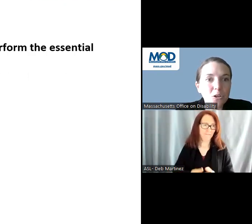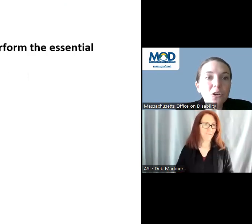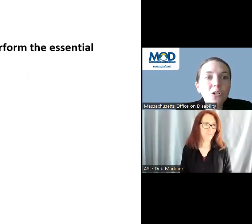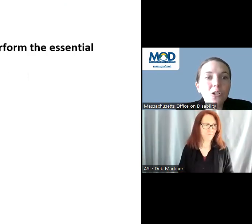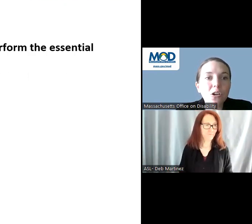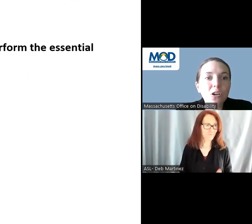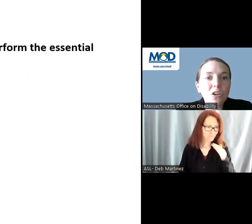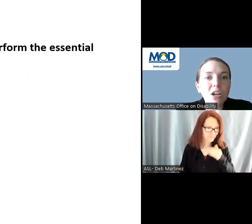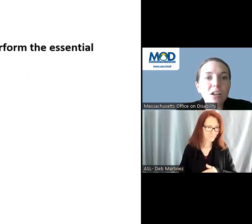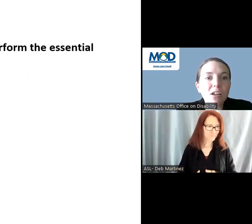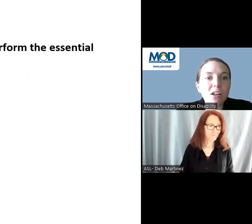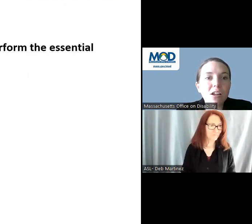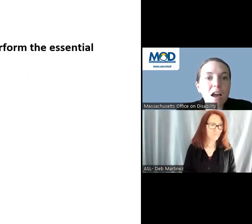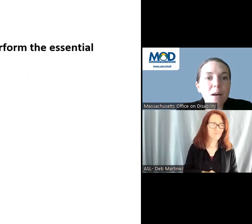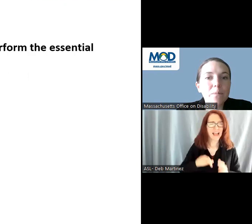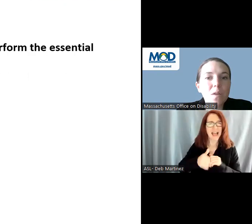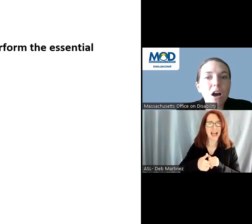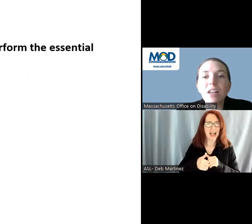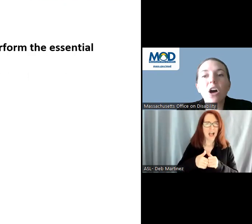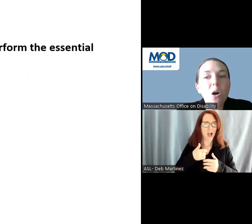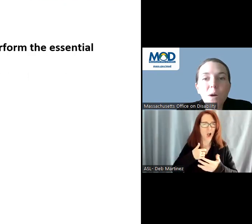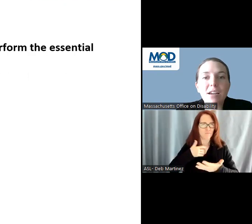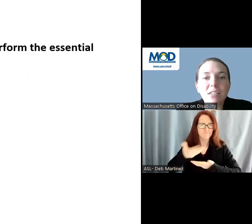You're gonna as always be talking to the